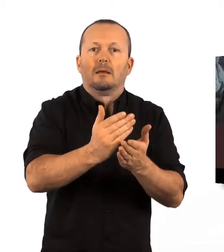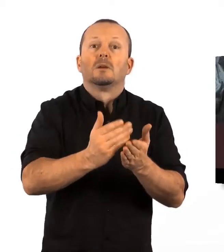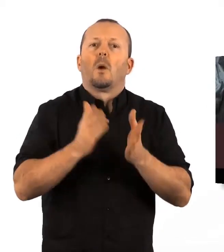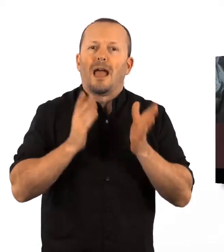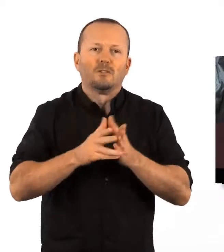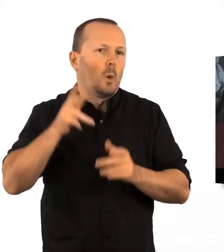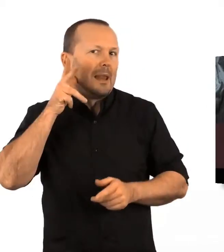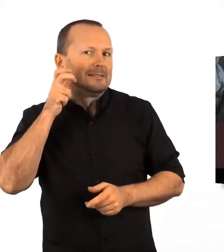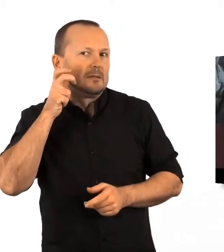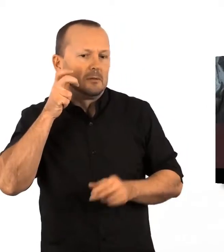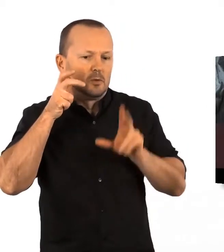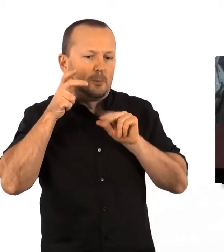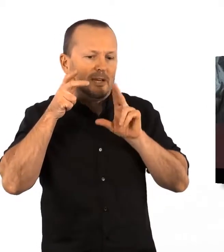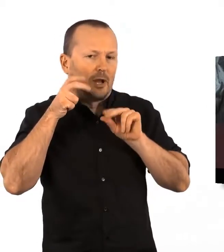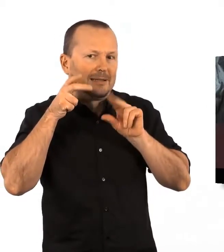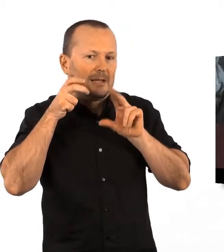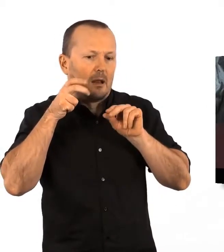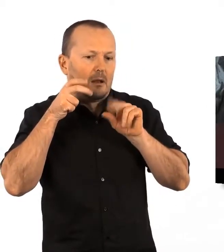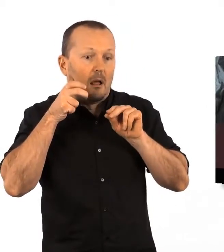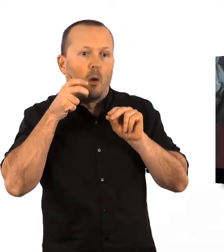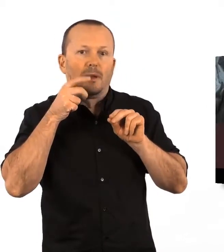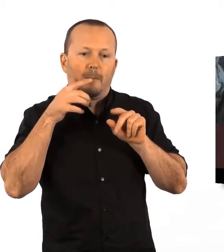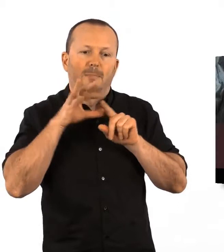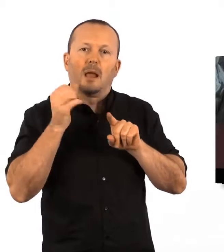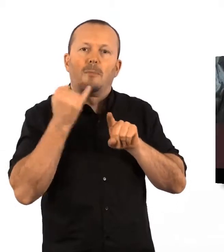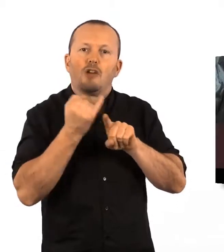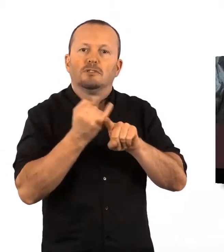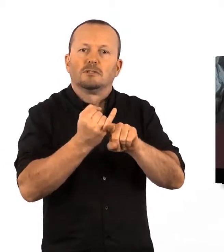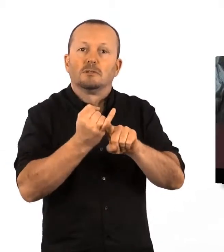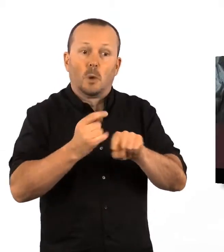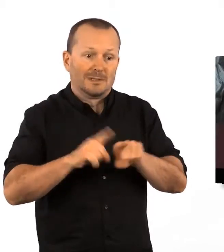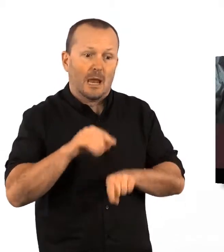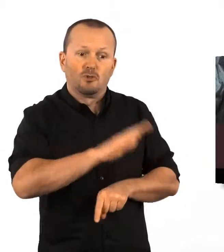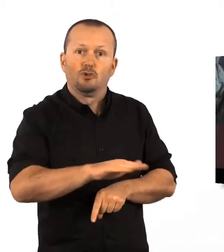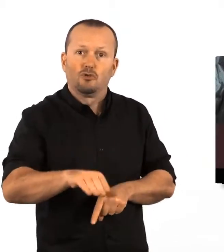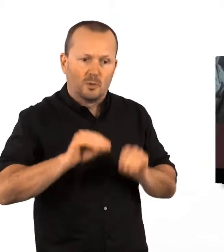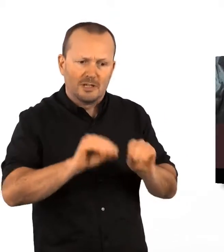and that’s one of the things we use with children. We help them monitor their own speech